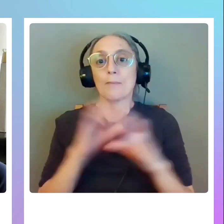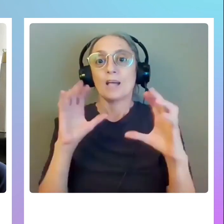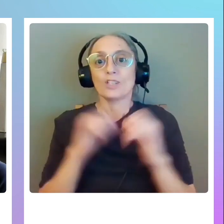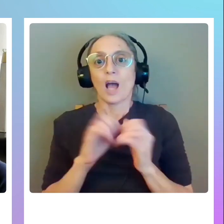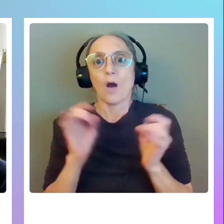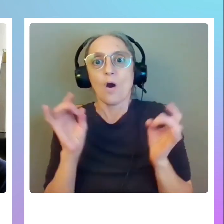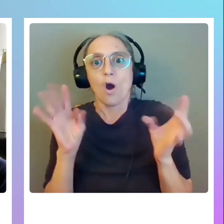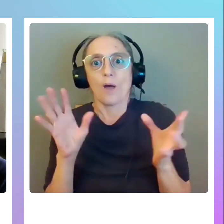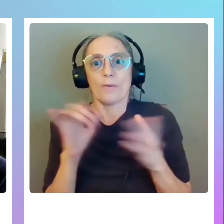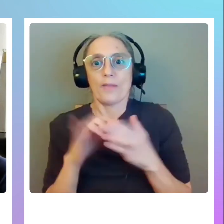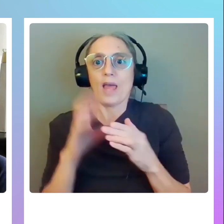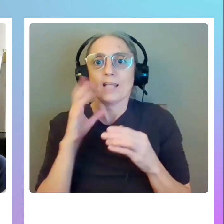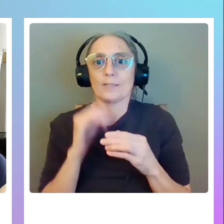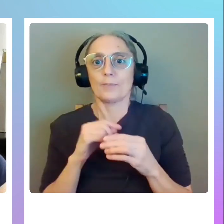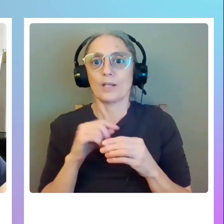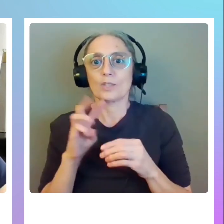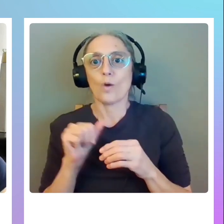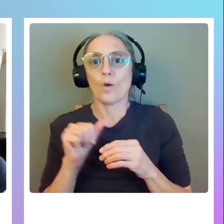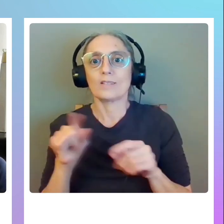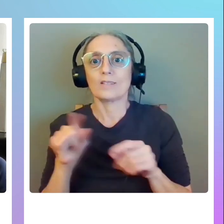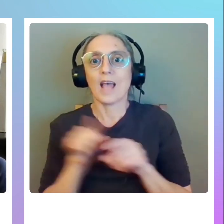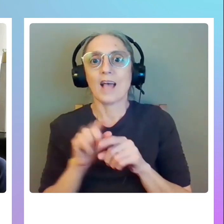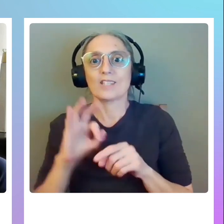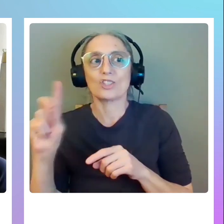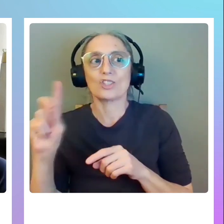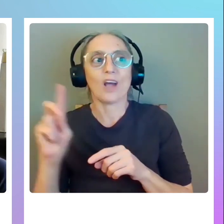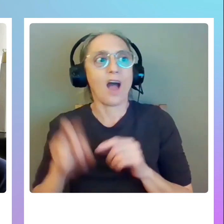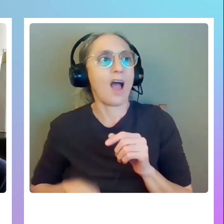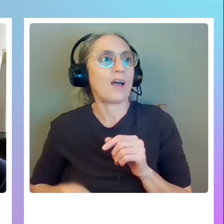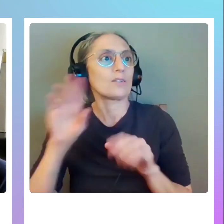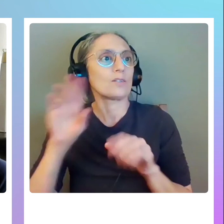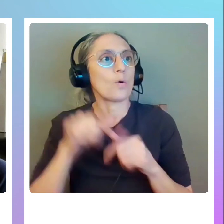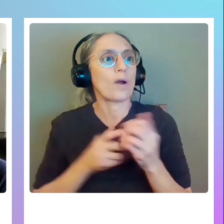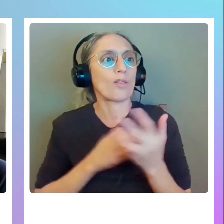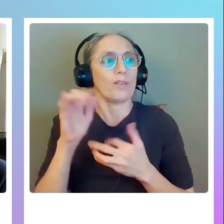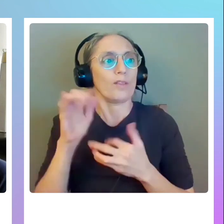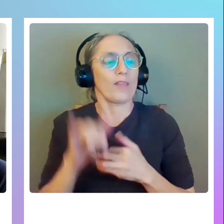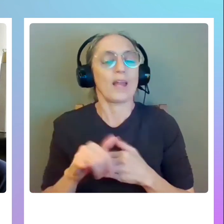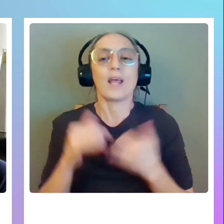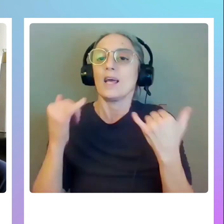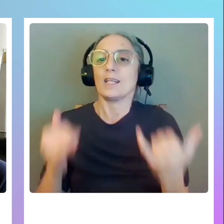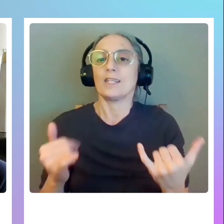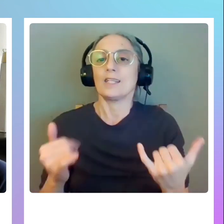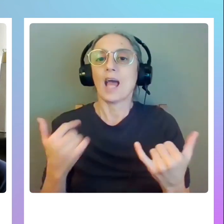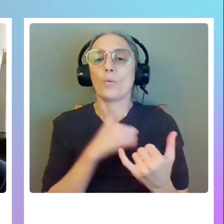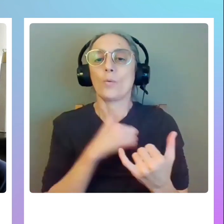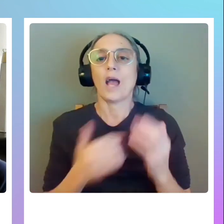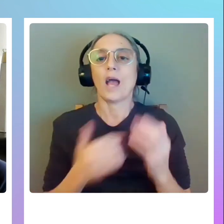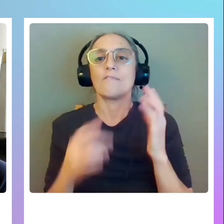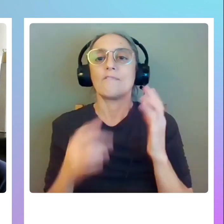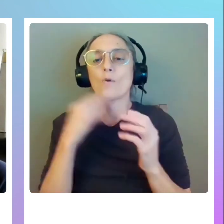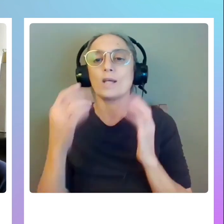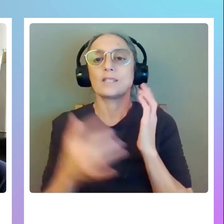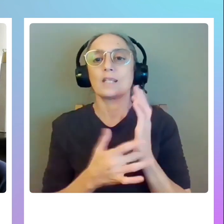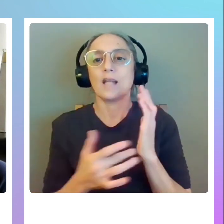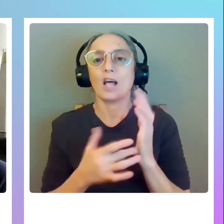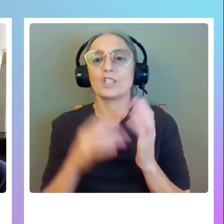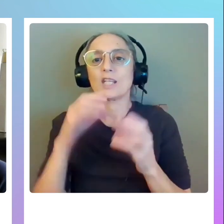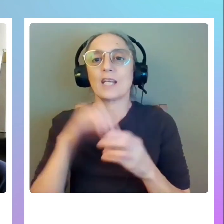as a child going through that. Now we have voice technology in our homes right?